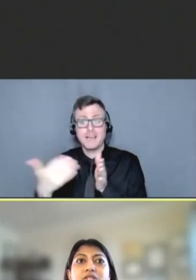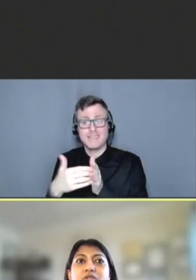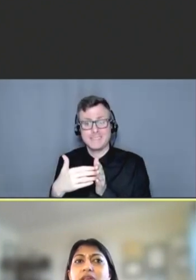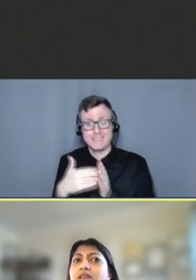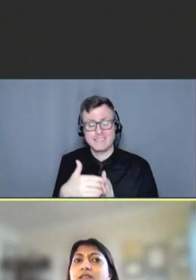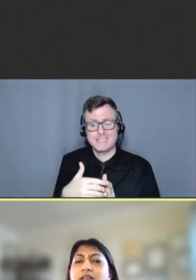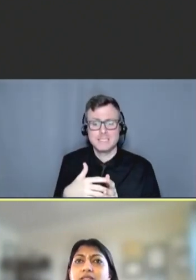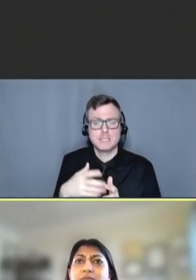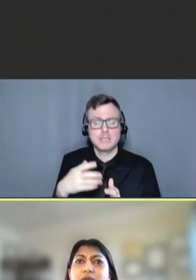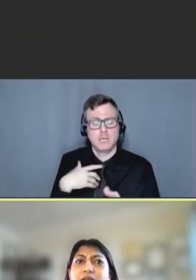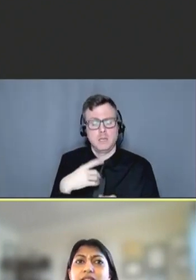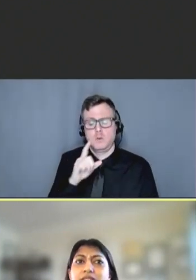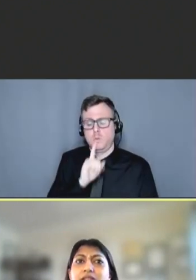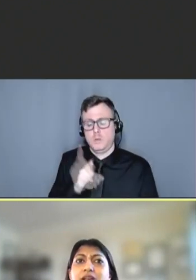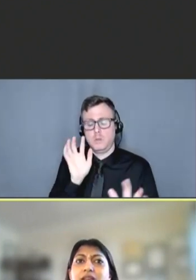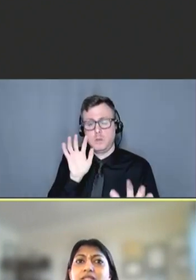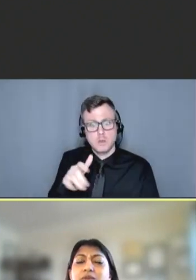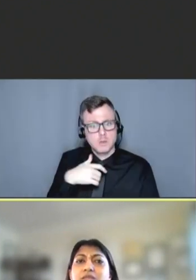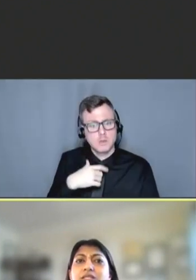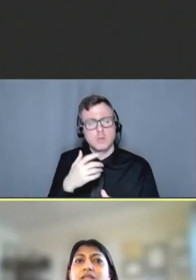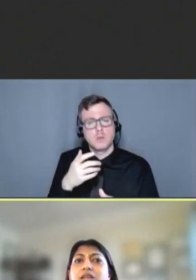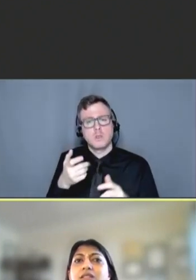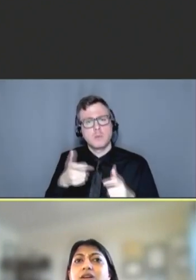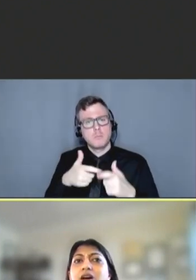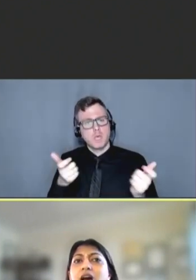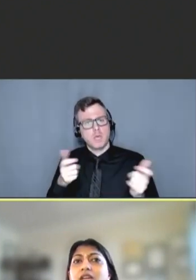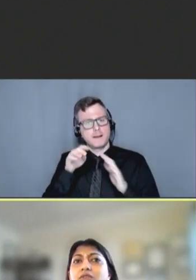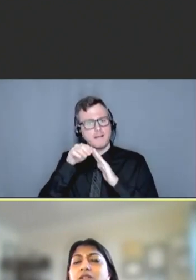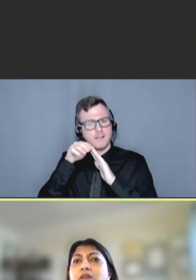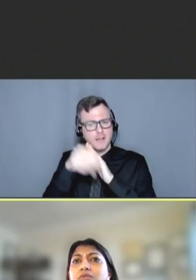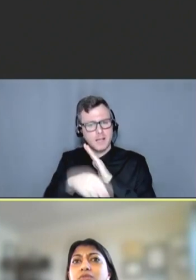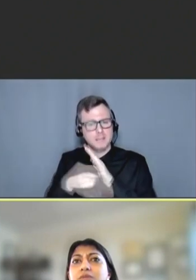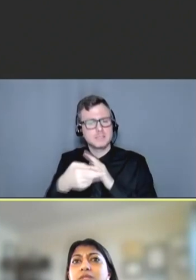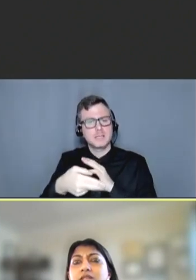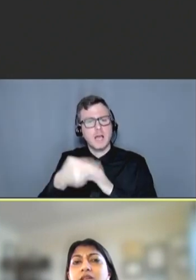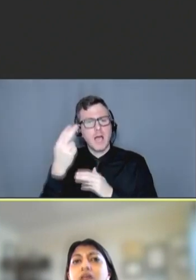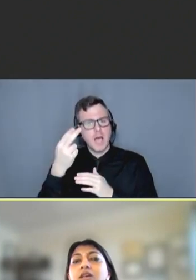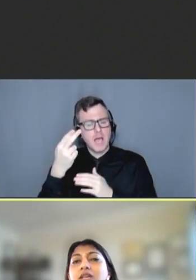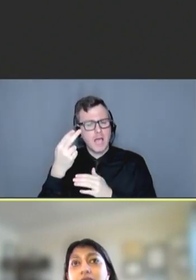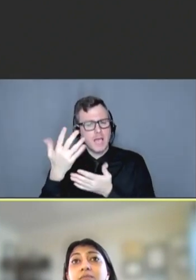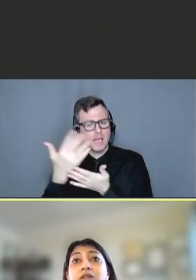It's striking that some of the greatest declines that we see in higher income groups are amongst